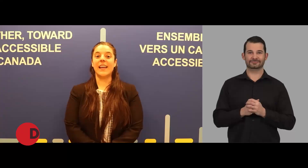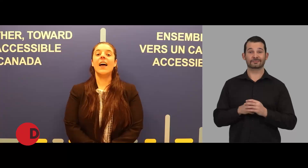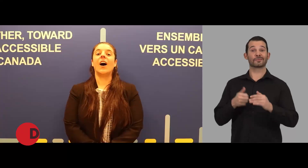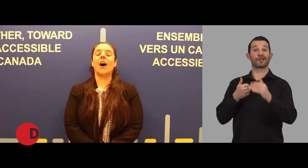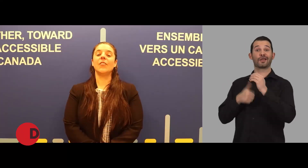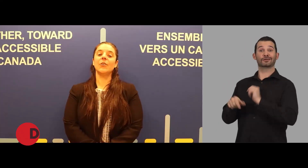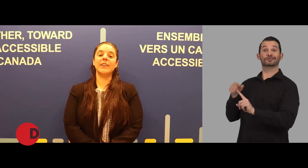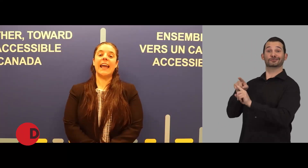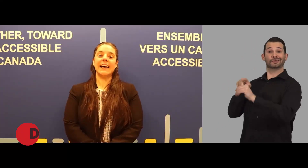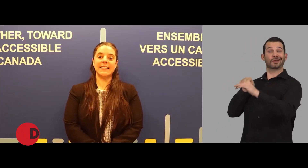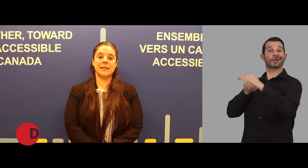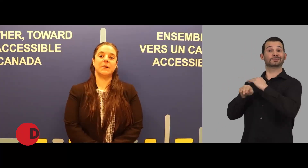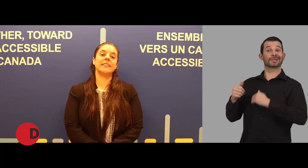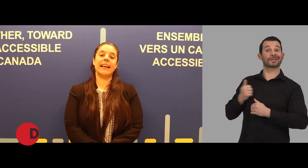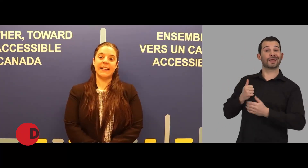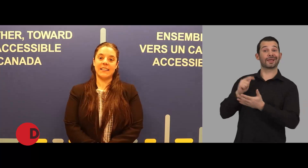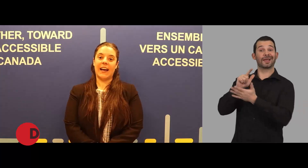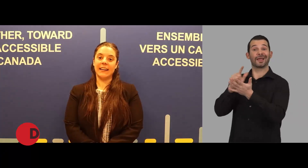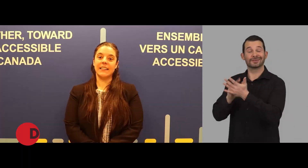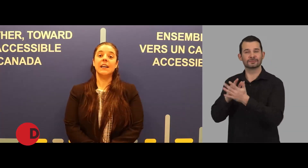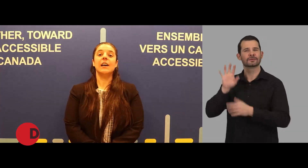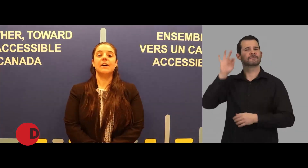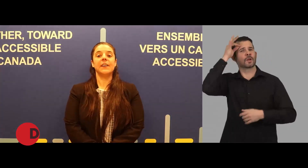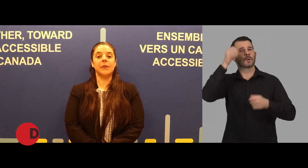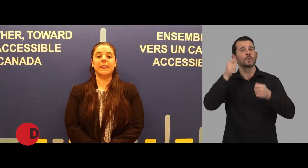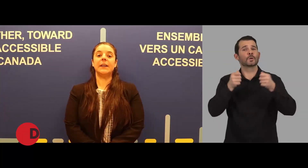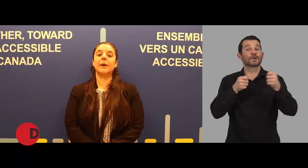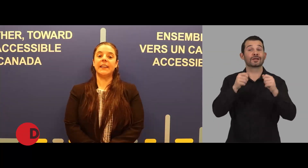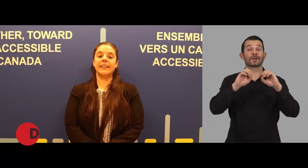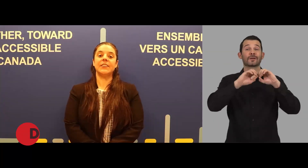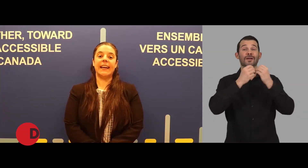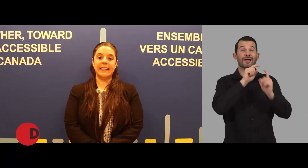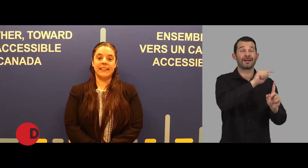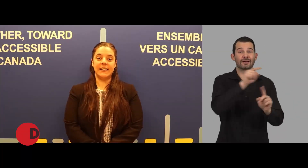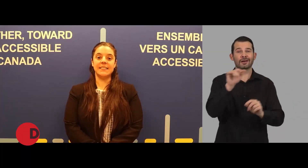Under the Accessible Canada Act, federally regulated entities such as